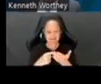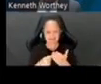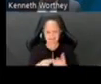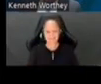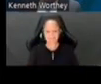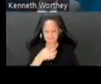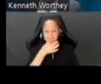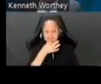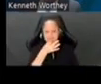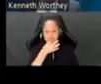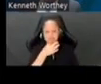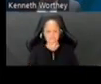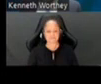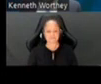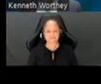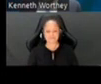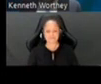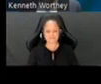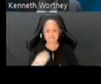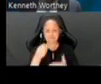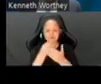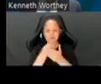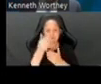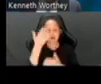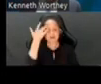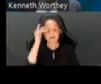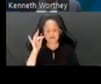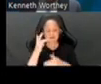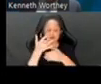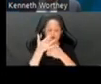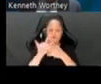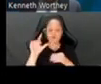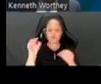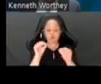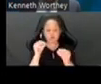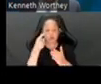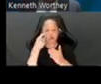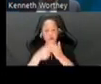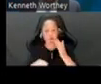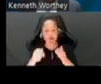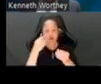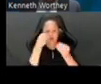Next slide please. Money Smart is available at no charge. The information is high quality.